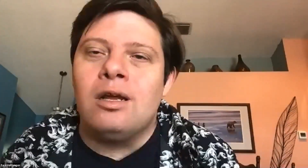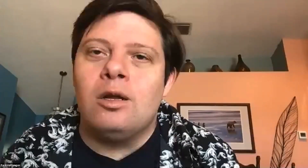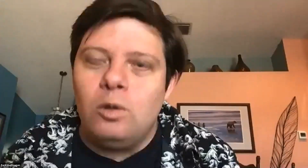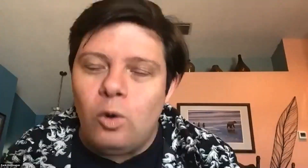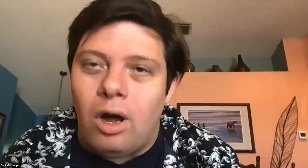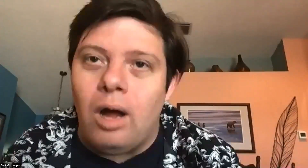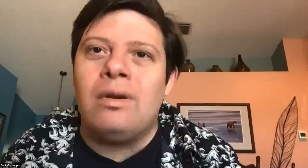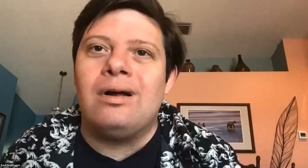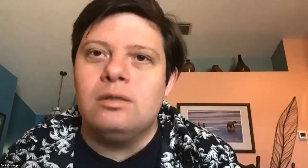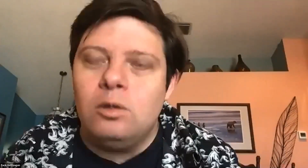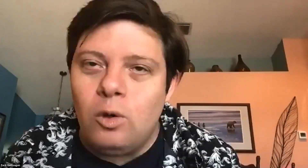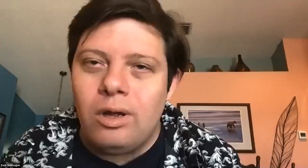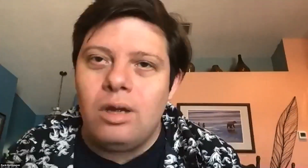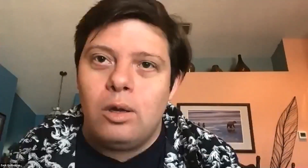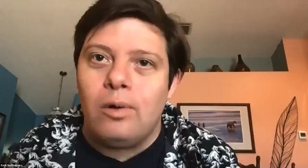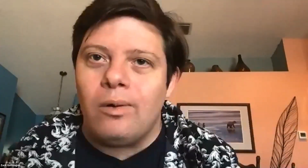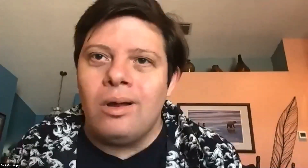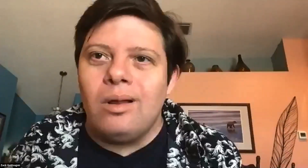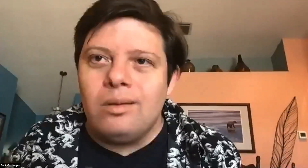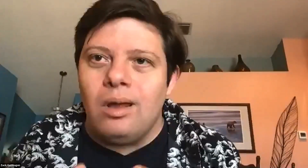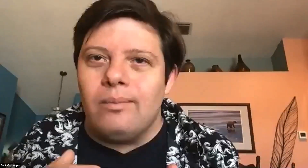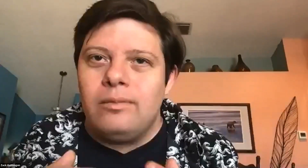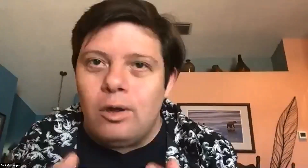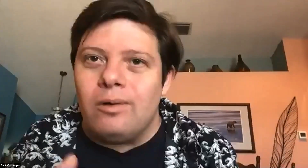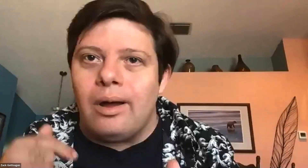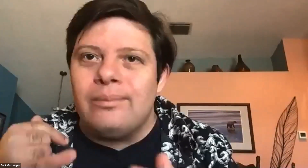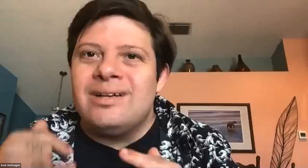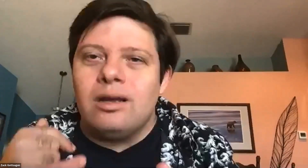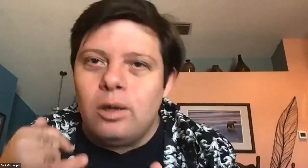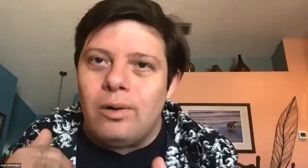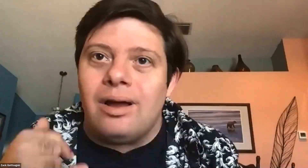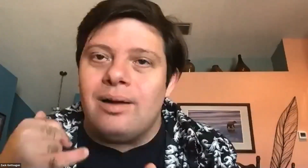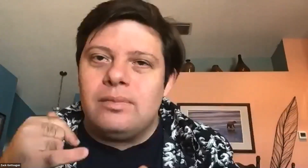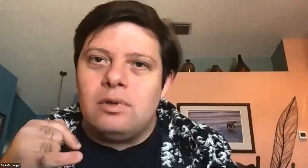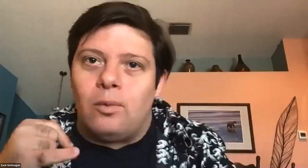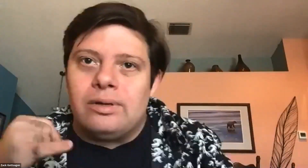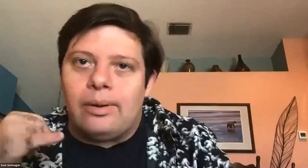just so you know, I forgot to tell you. Actually, I am very